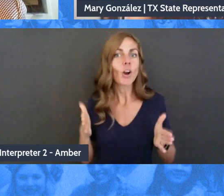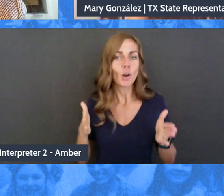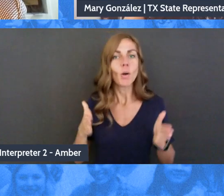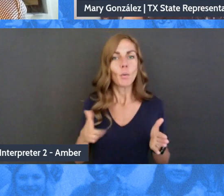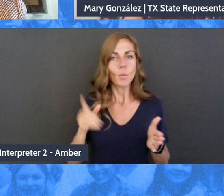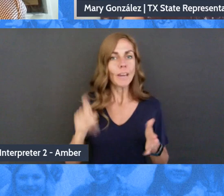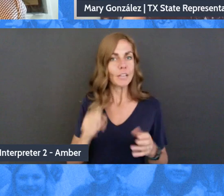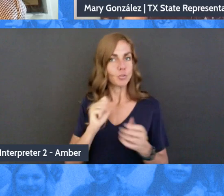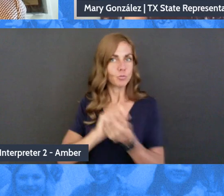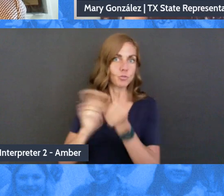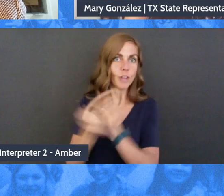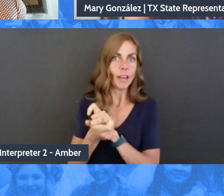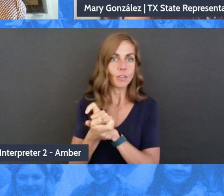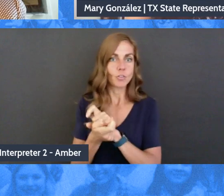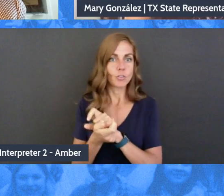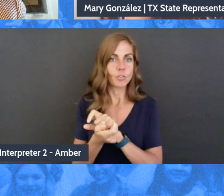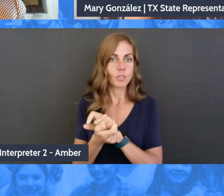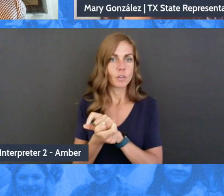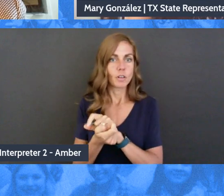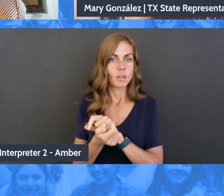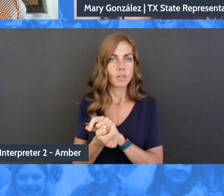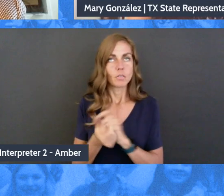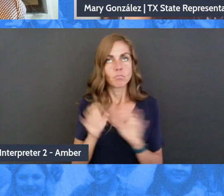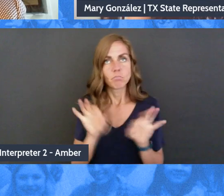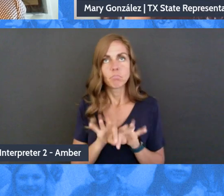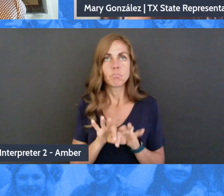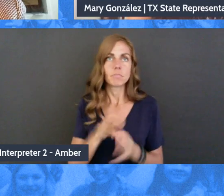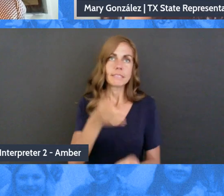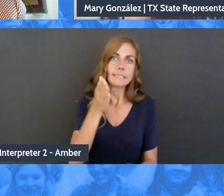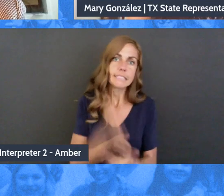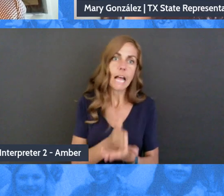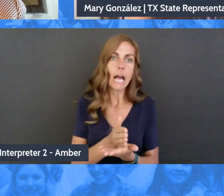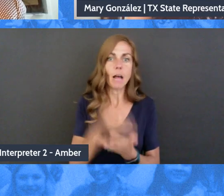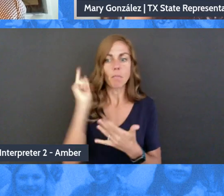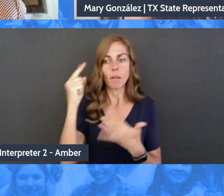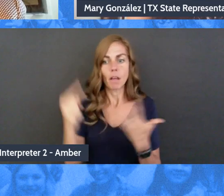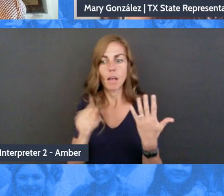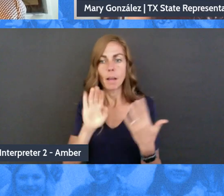so that we can stop these bills from being signed into law,